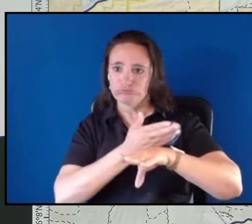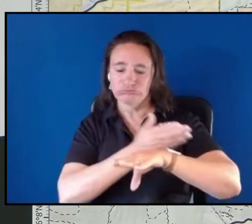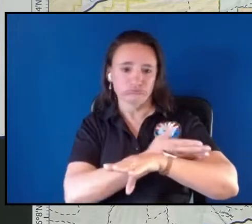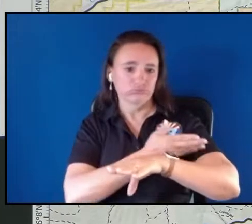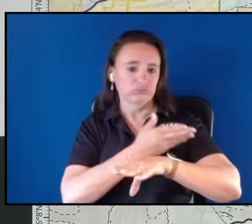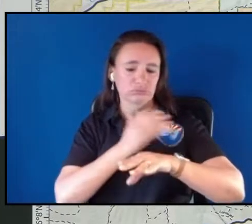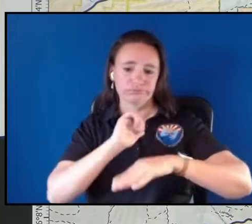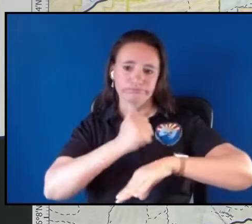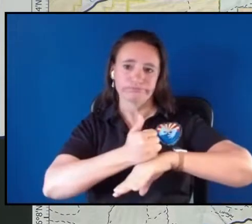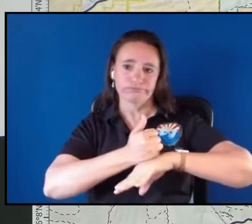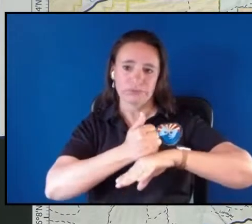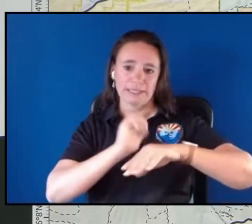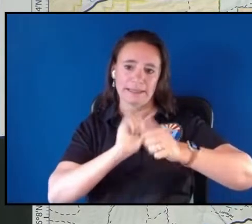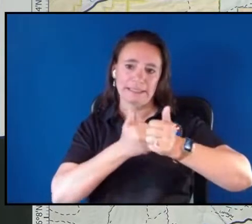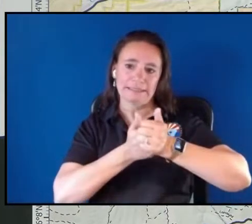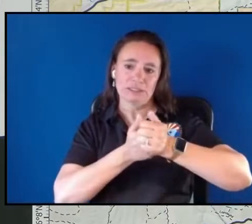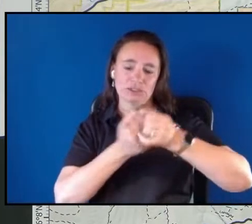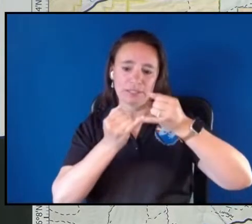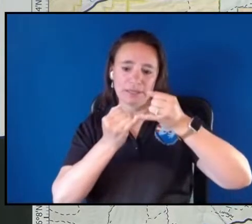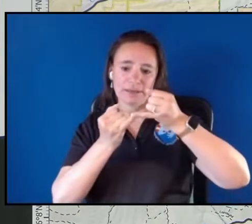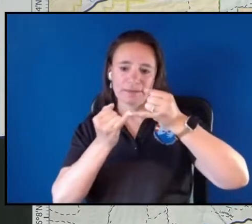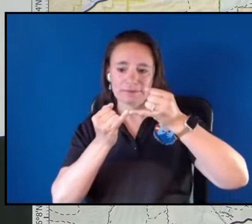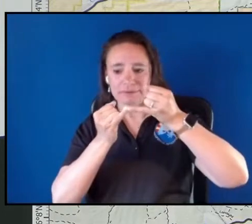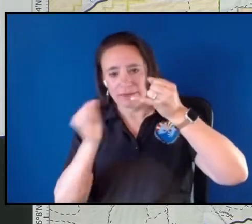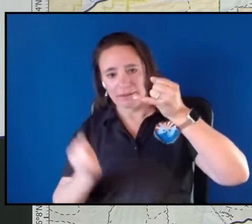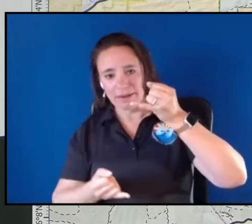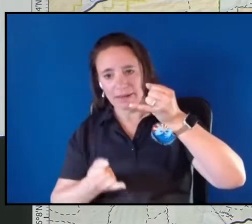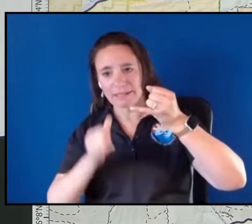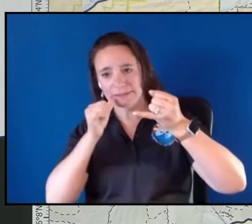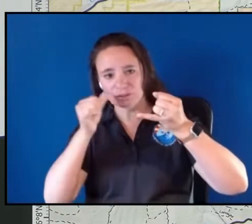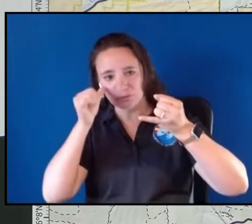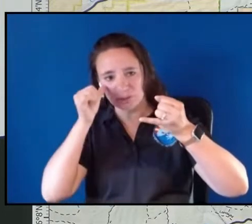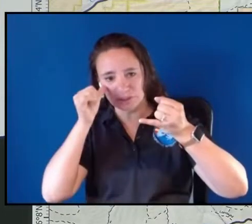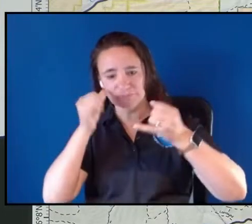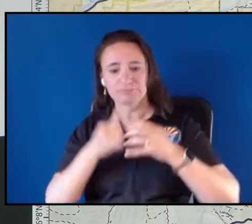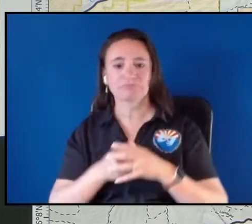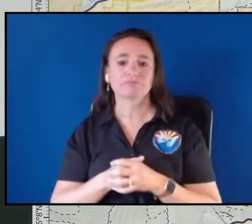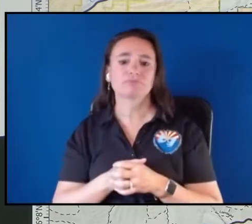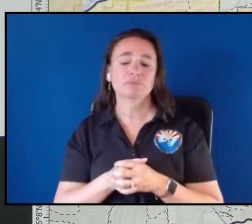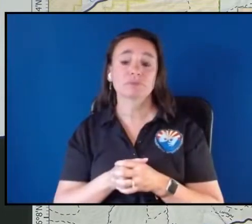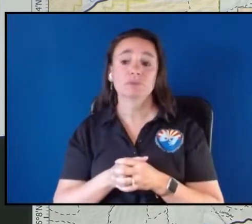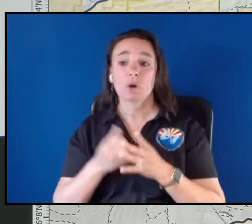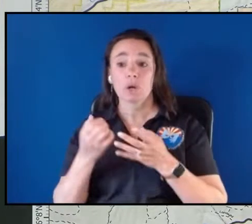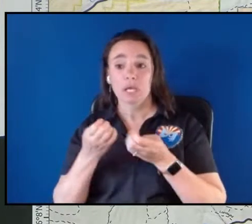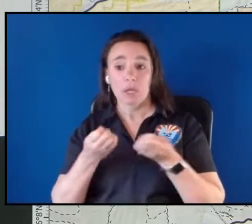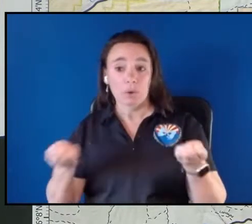They were able to start getting some equipment up on the north end. One of the other things that we were able to do,